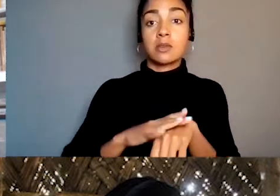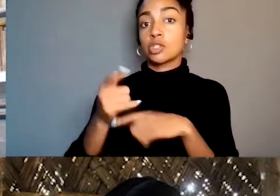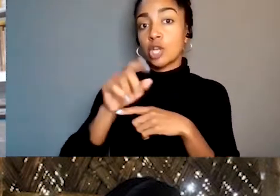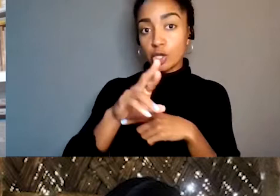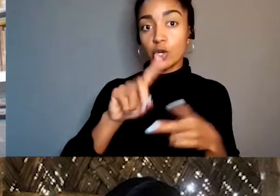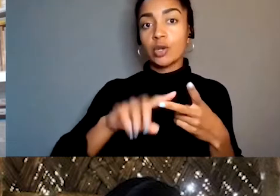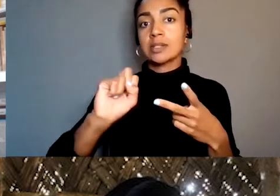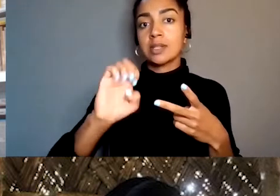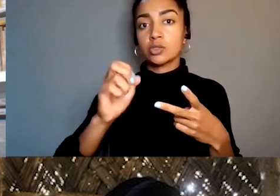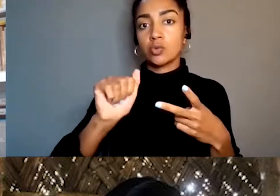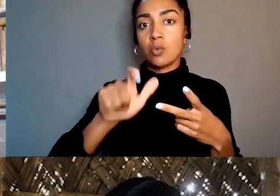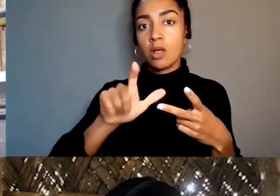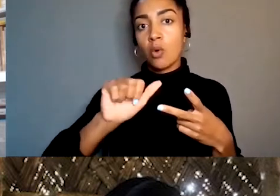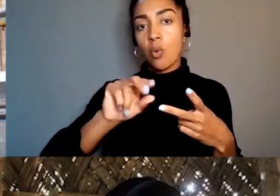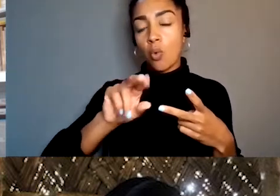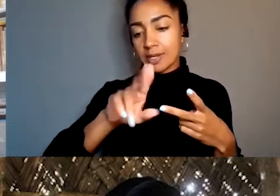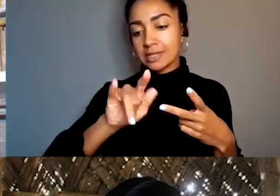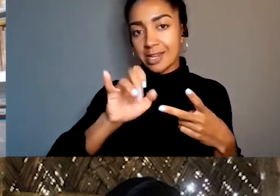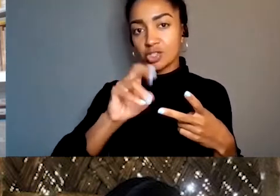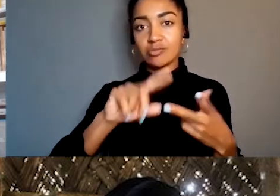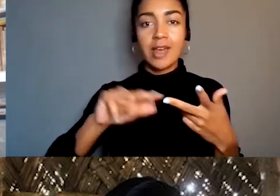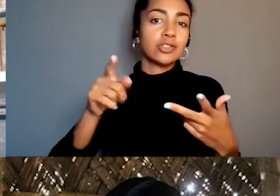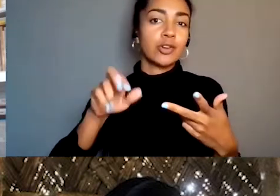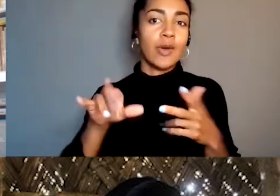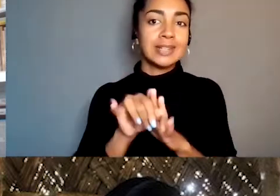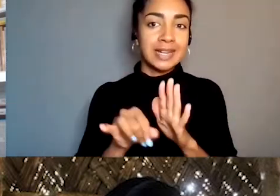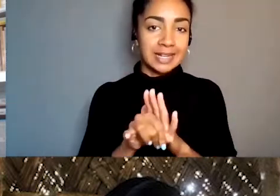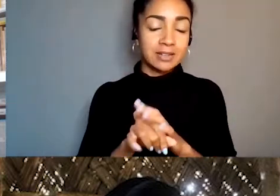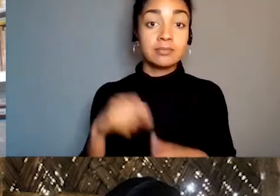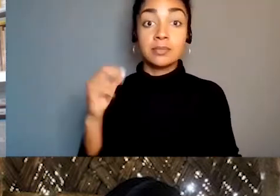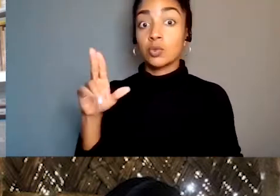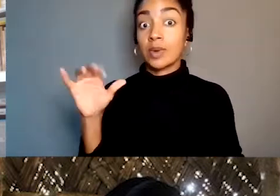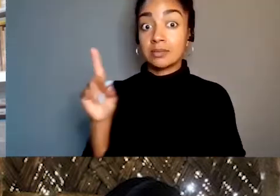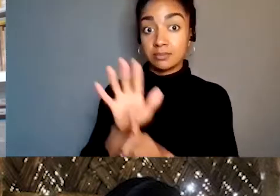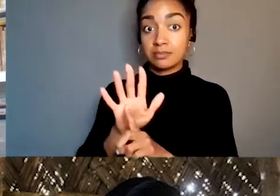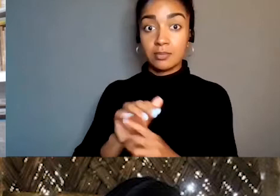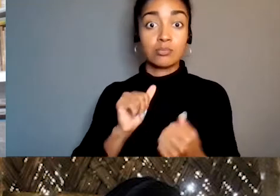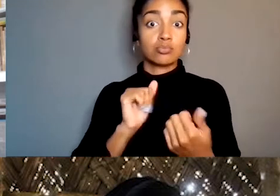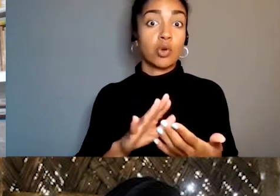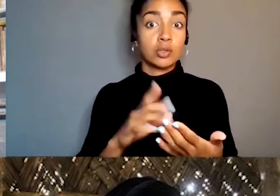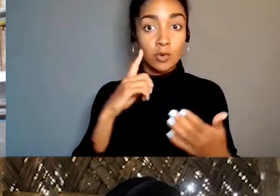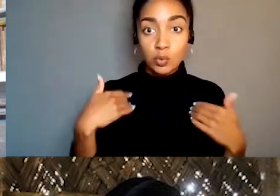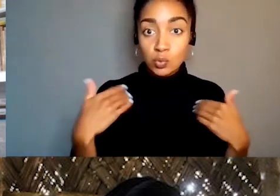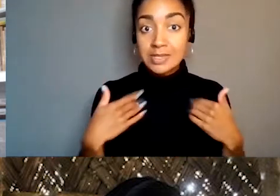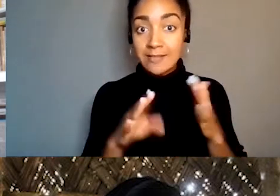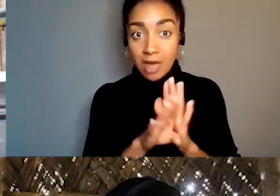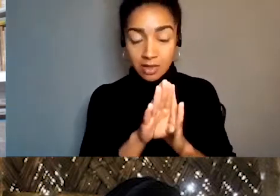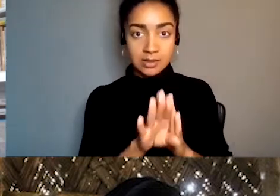USAID's ages and stages approach to youth development specifically highlights the unique needs of adolescent girls and youth programming.